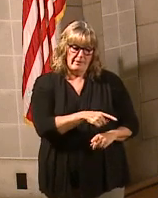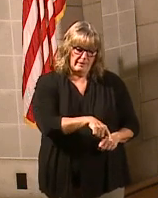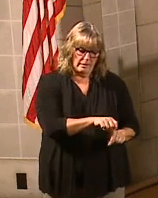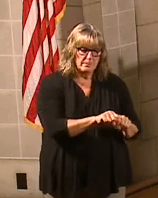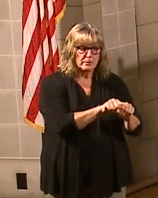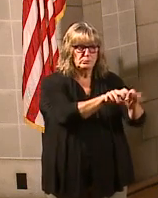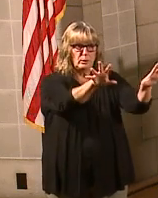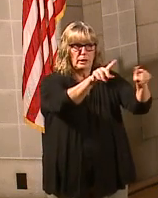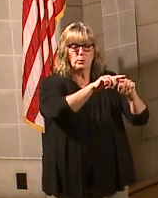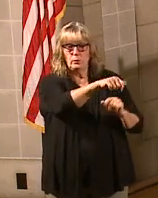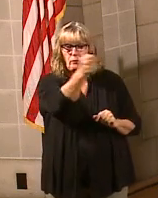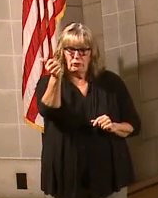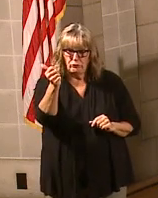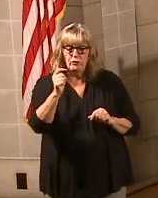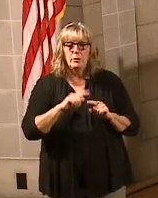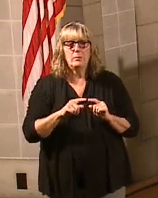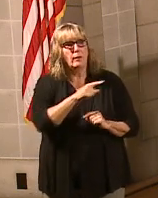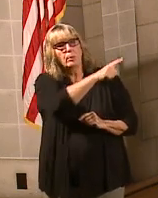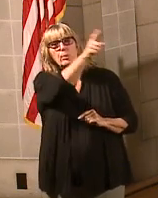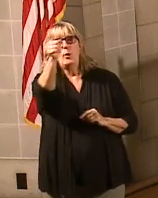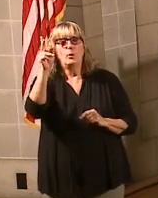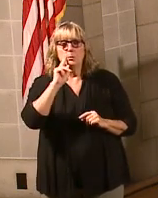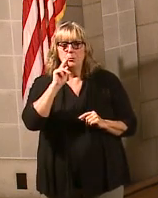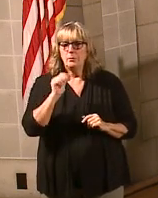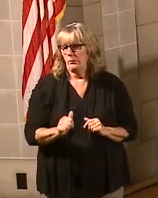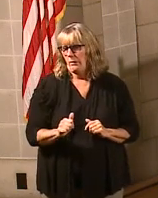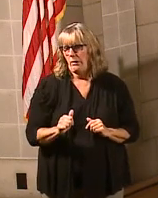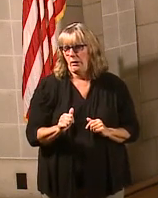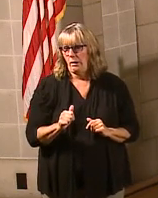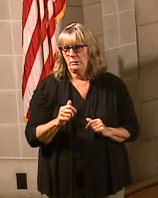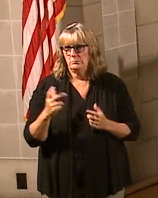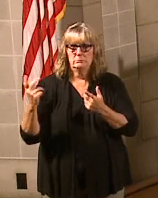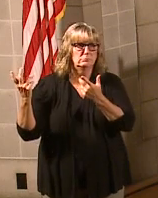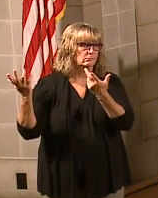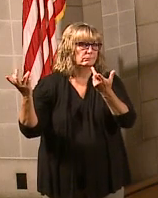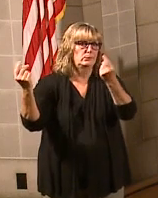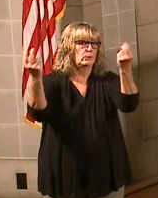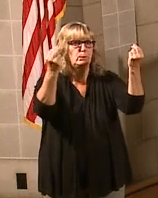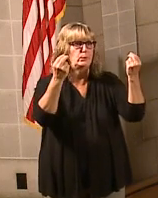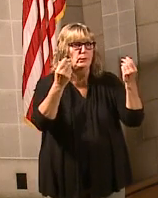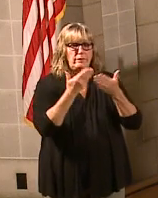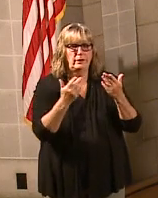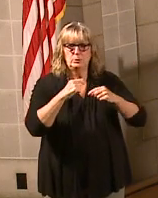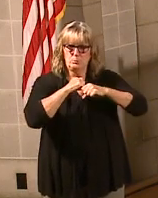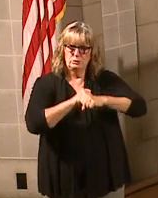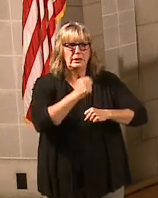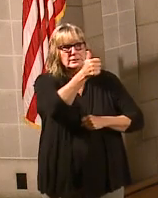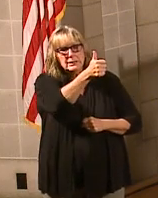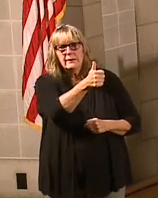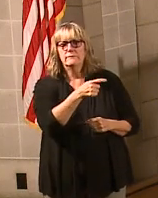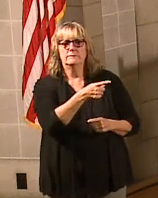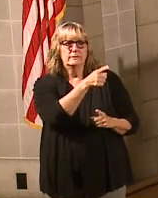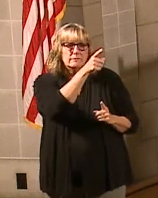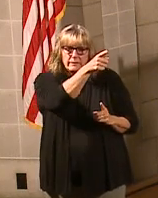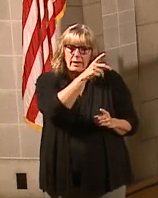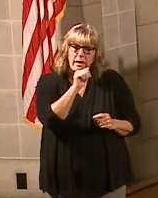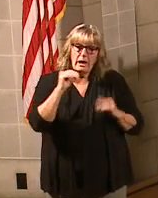SO WE'RE -- [ SPEAKER OFF MIC ] YEAH, SO THE ARGUMENT IS THEN THAT YOU'RE PREVENTING THEM FROM